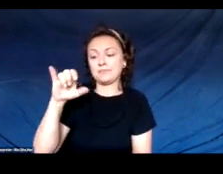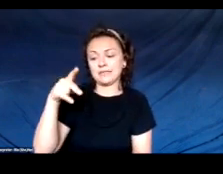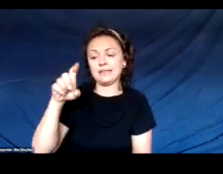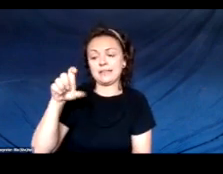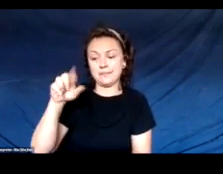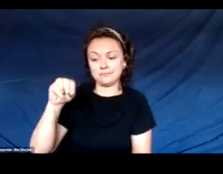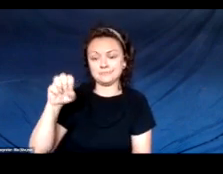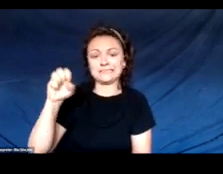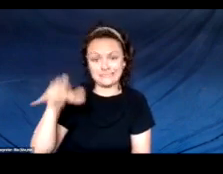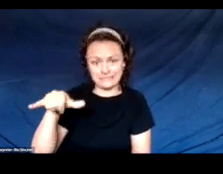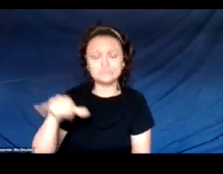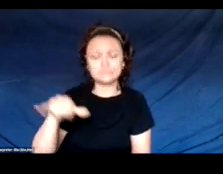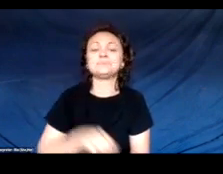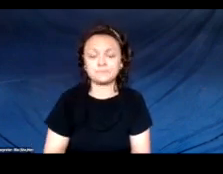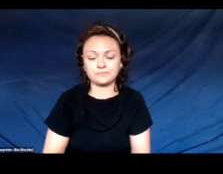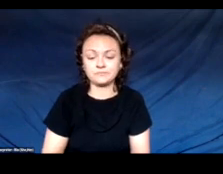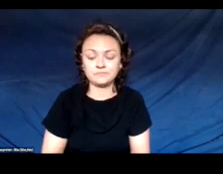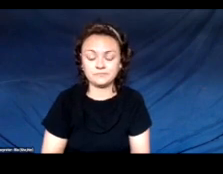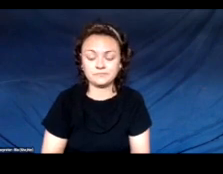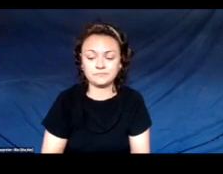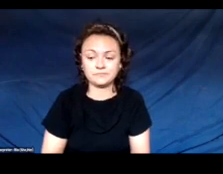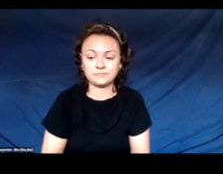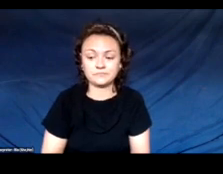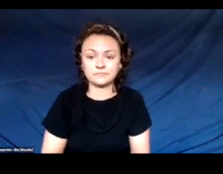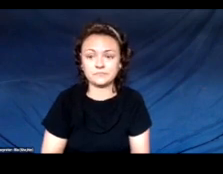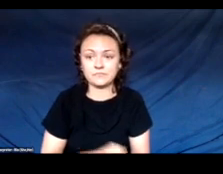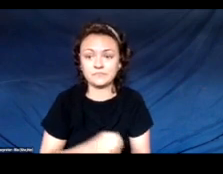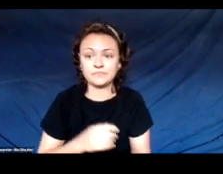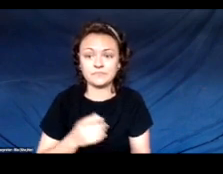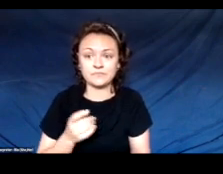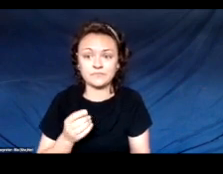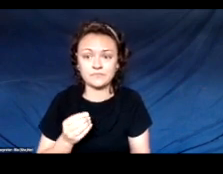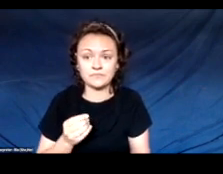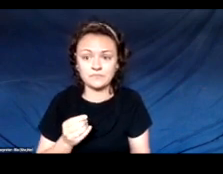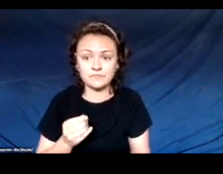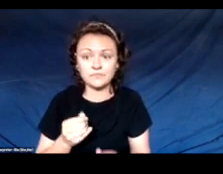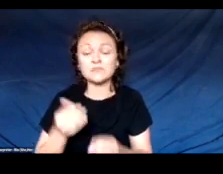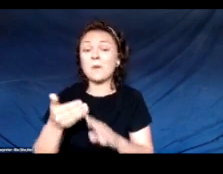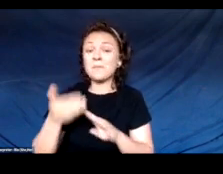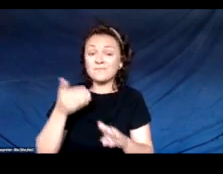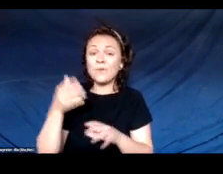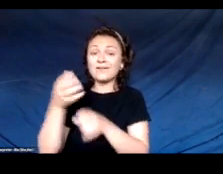before he can get his license back.